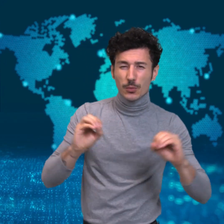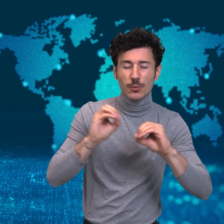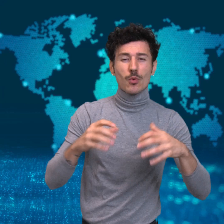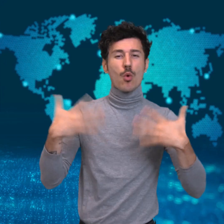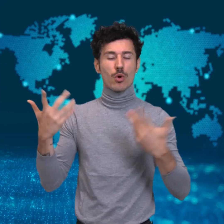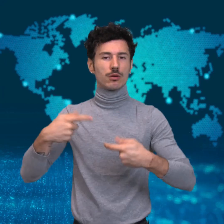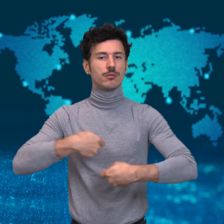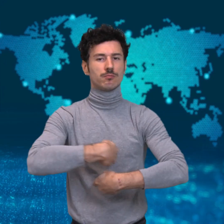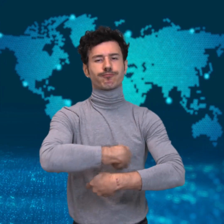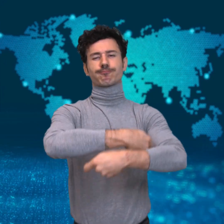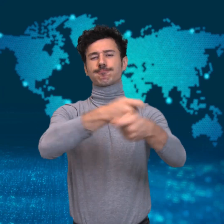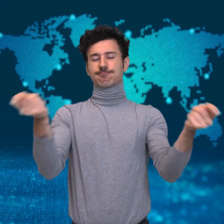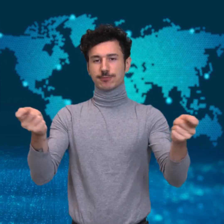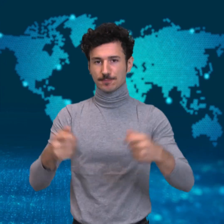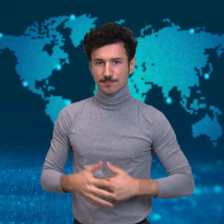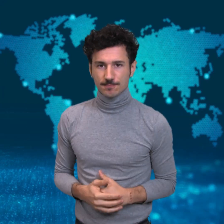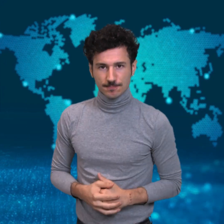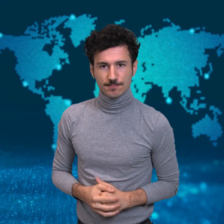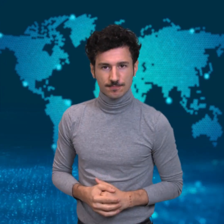to developing countries.